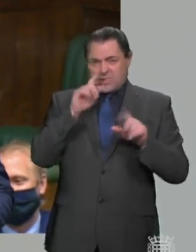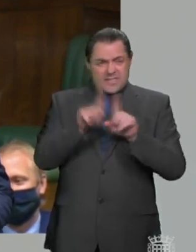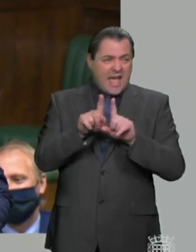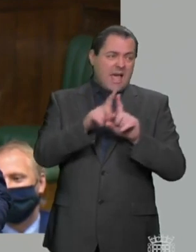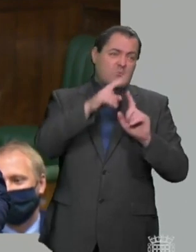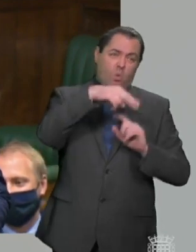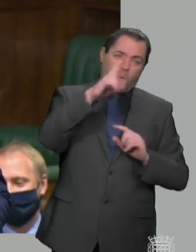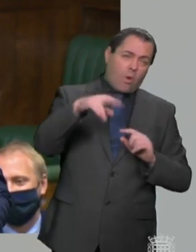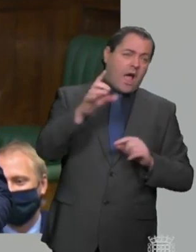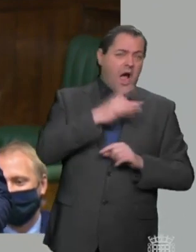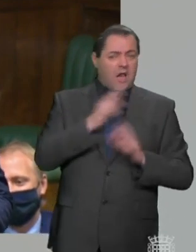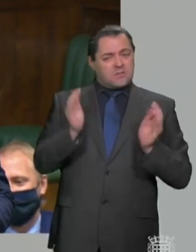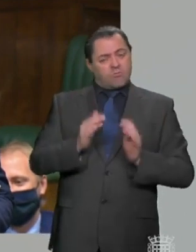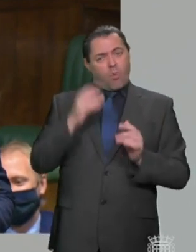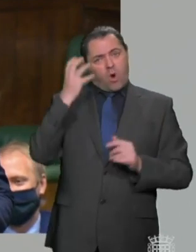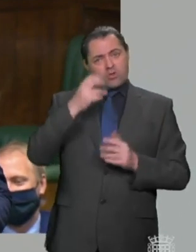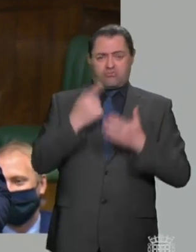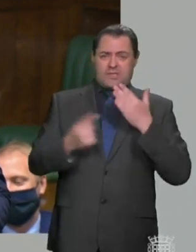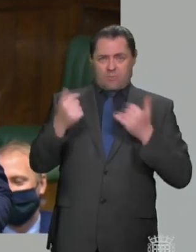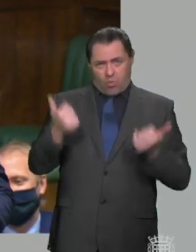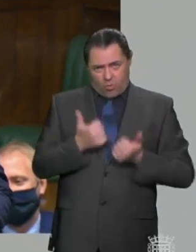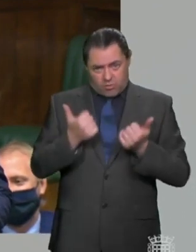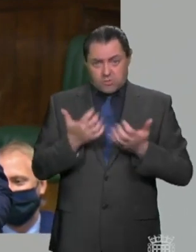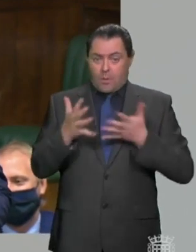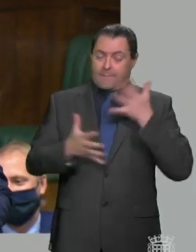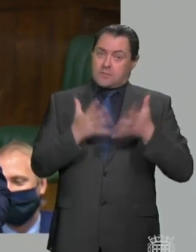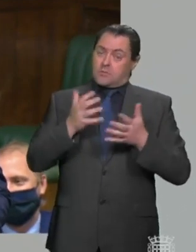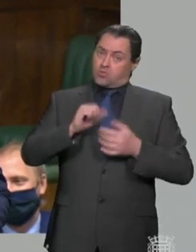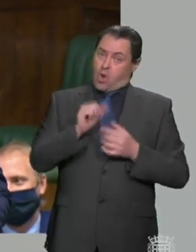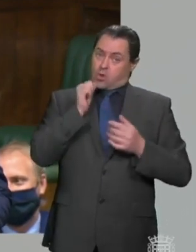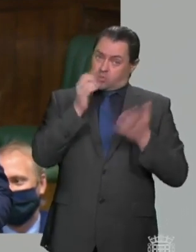will Scotland be shown the same respect in the UK as the UK got in the EU,